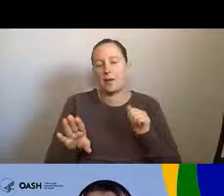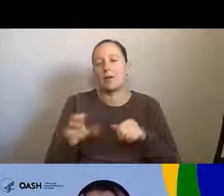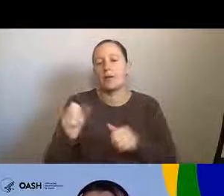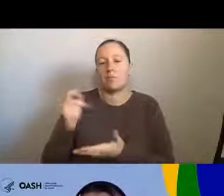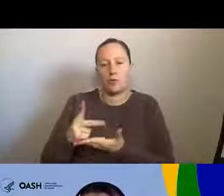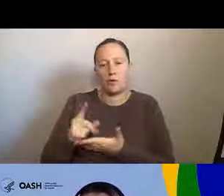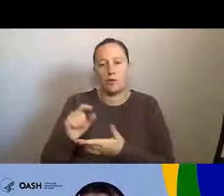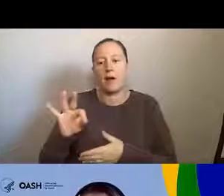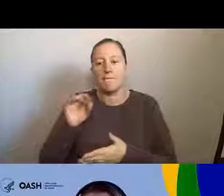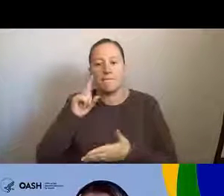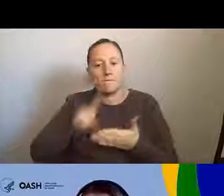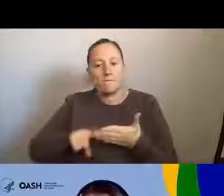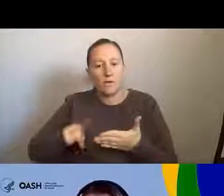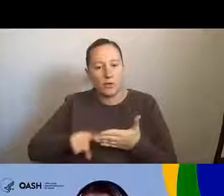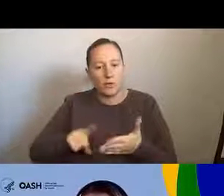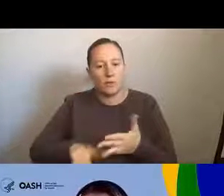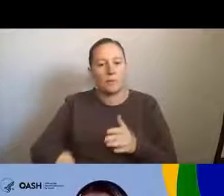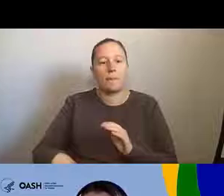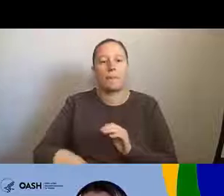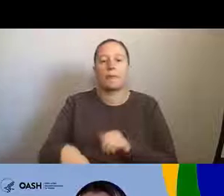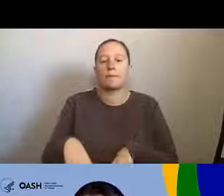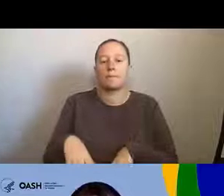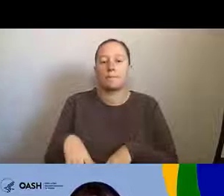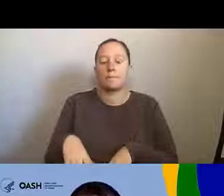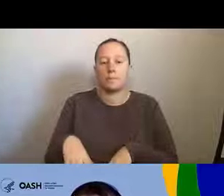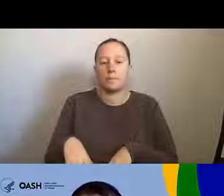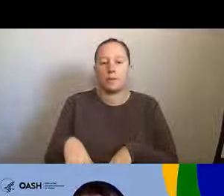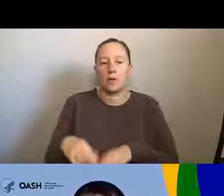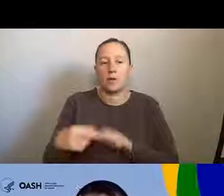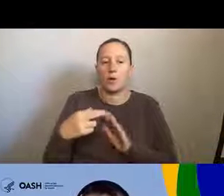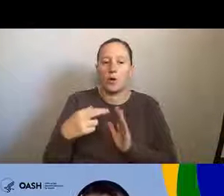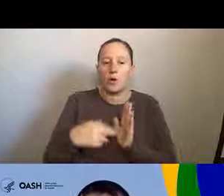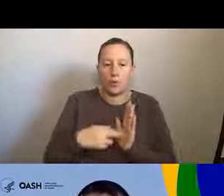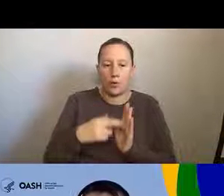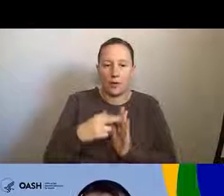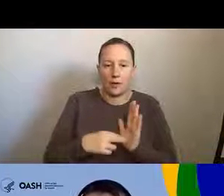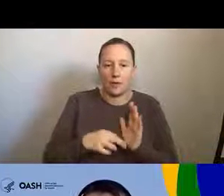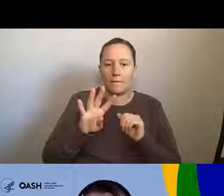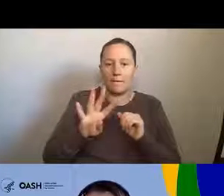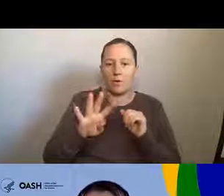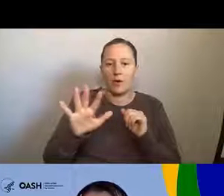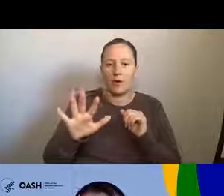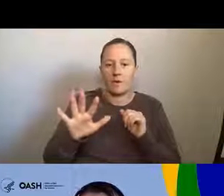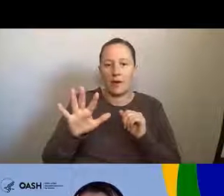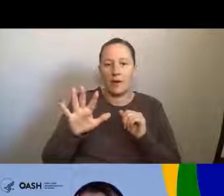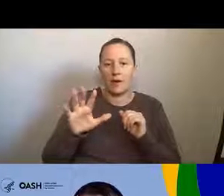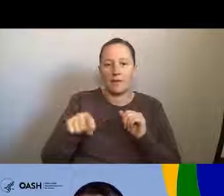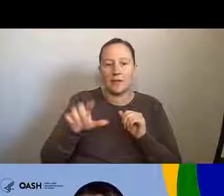Well, the regulations, 45-CFR 46.111 outline criteria